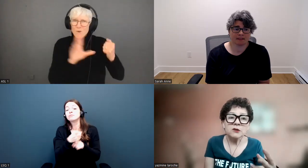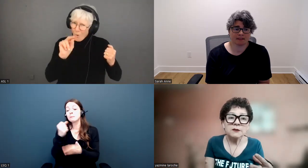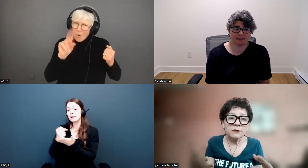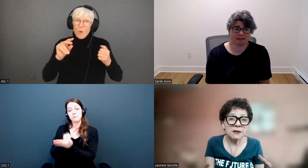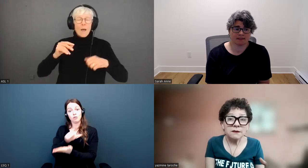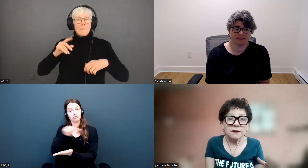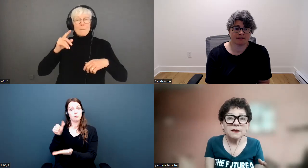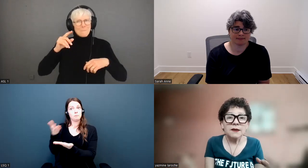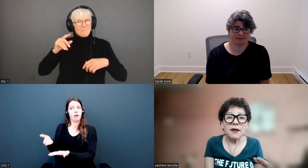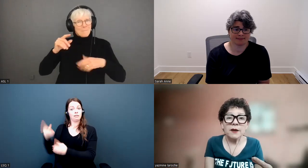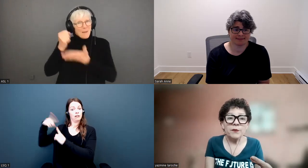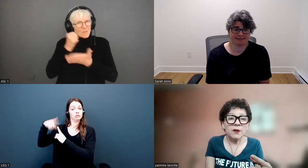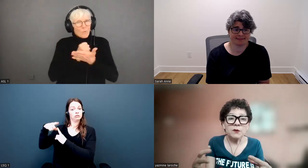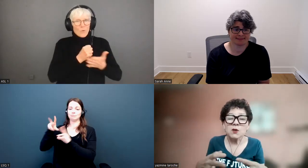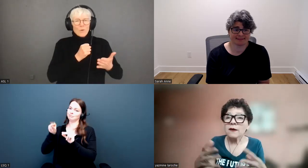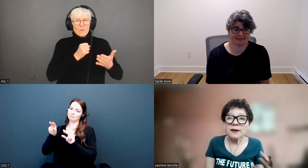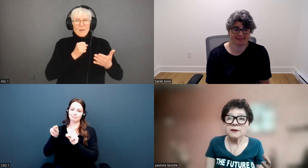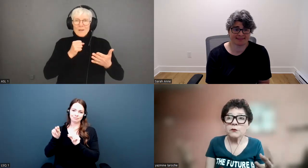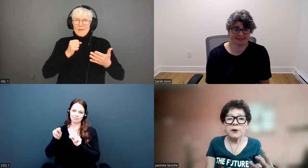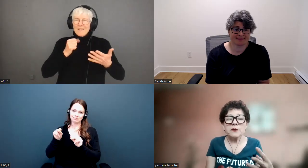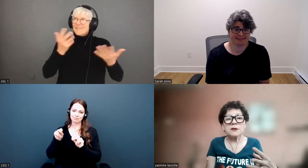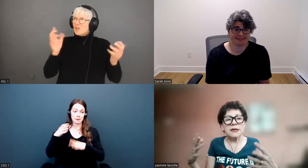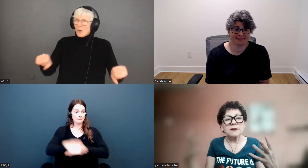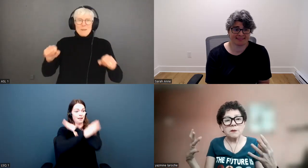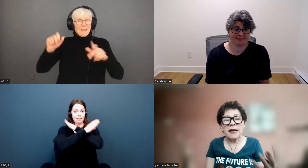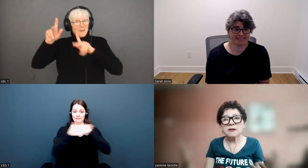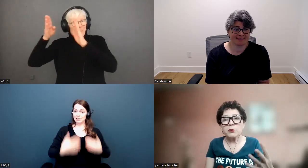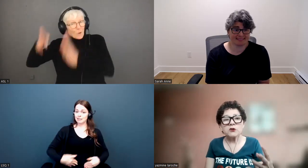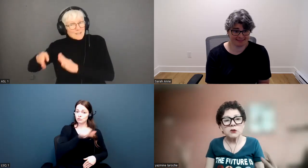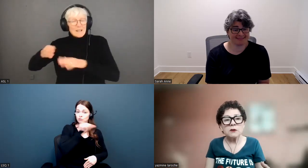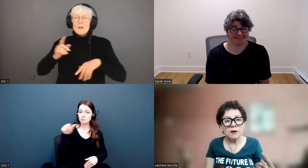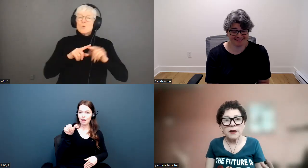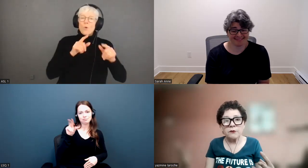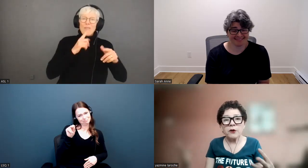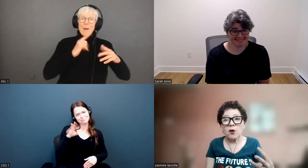just physical uh you know there's all kinds of barriers and that the passport should cover